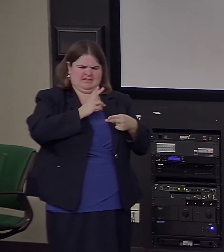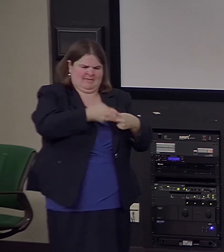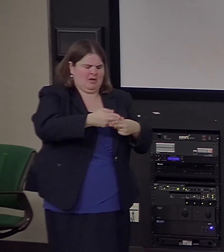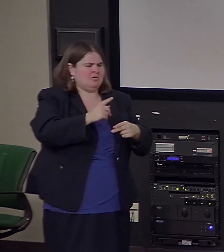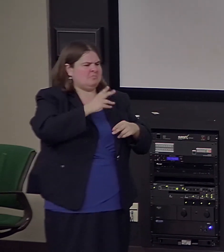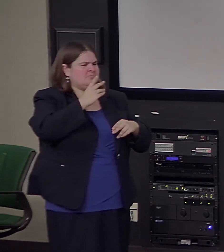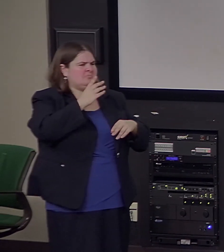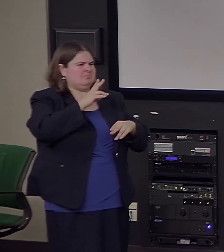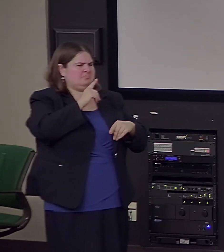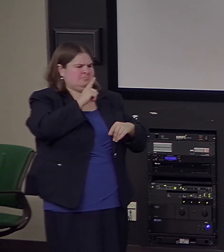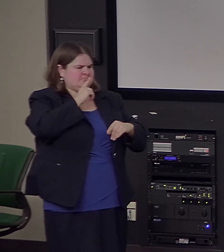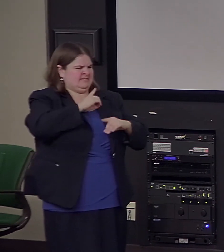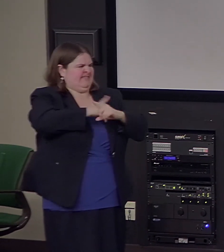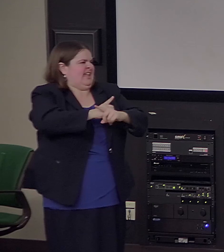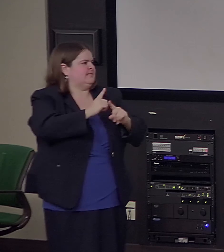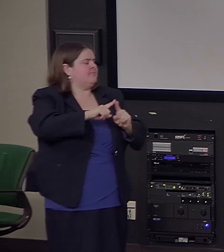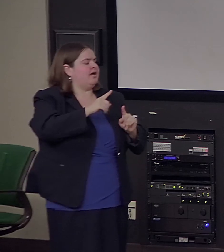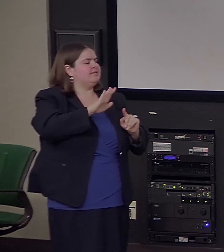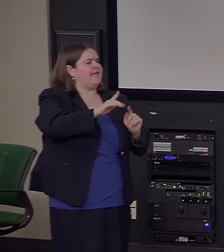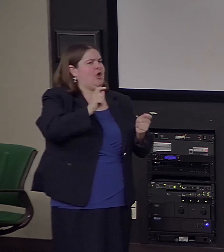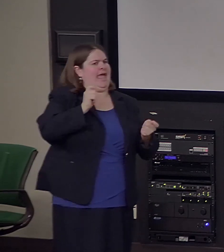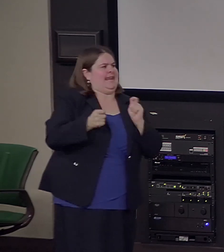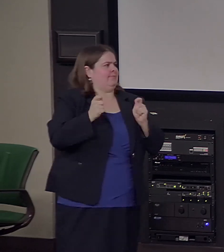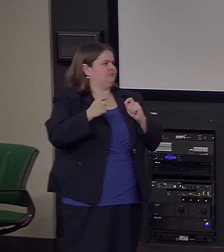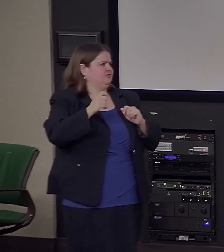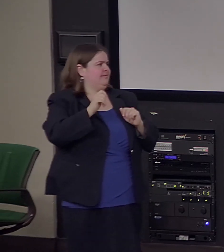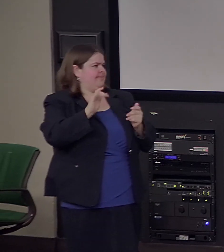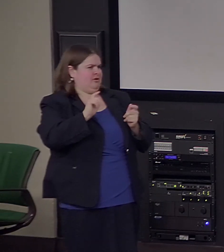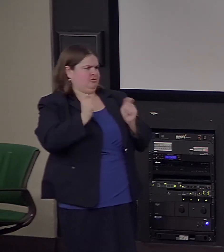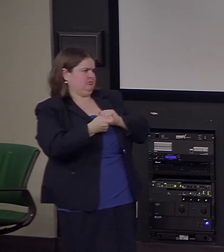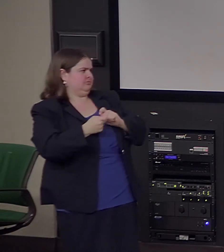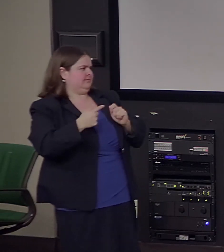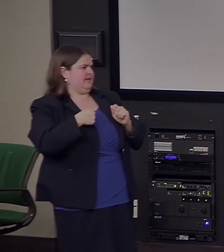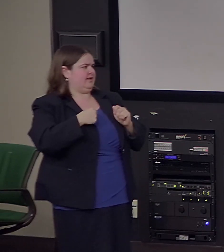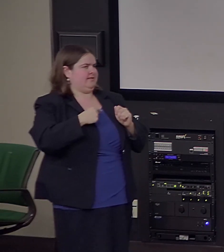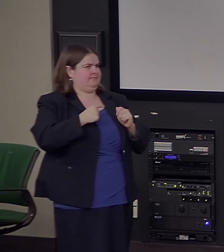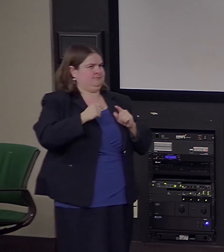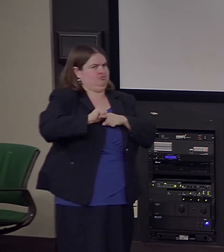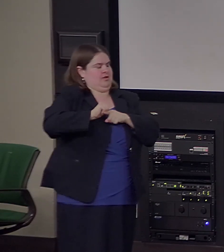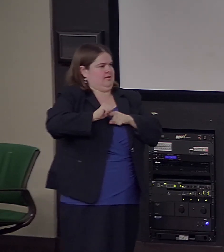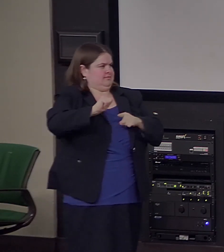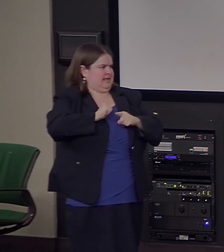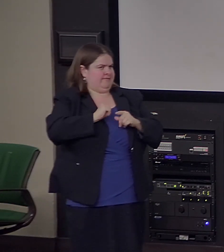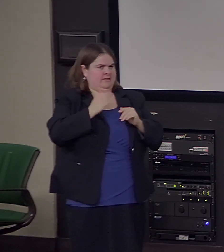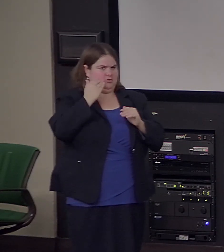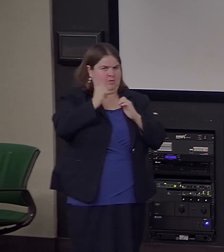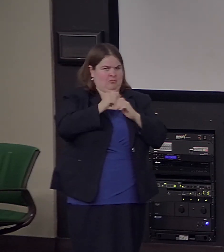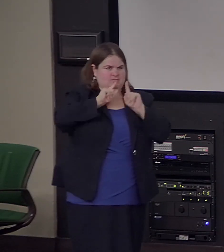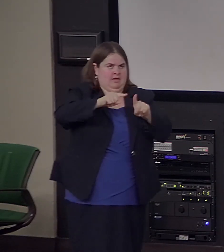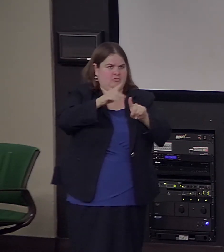I would call them an adaptation that they have to the context in which they are living.